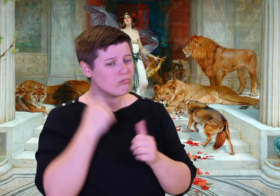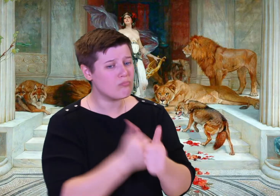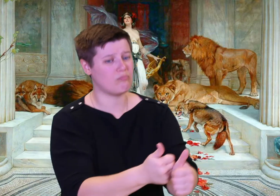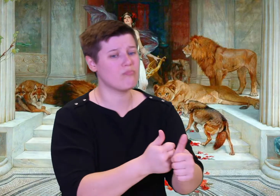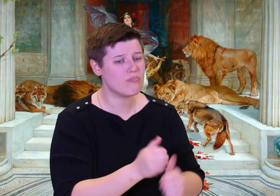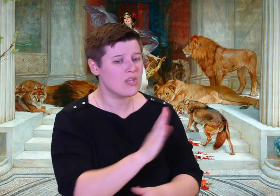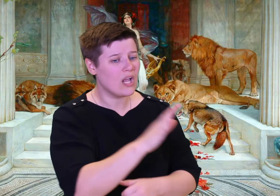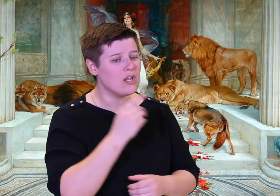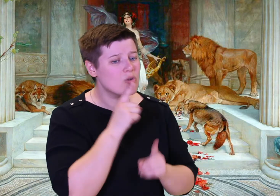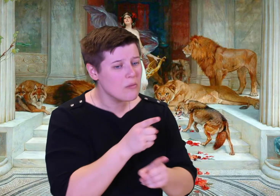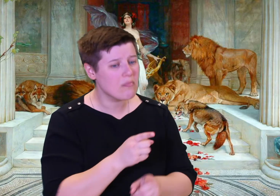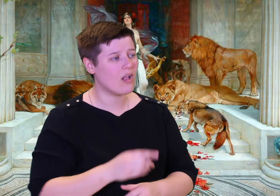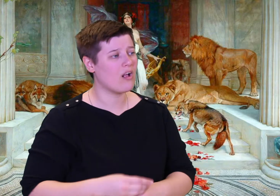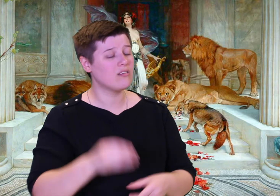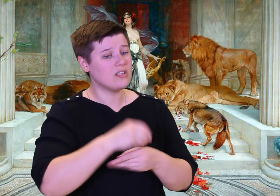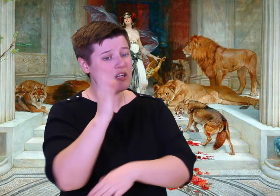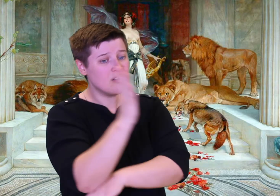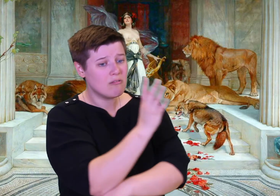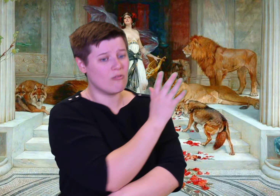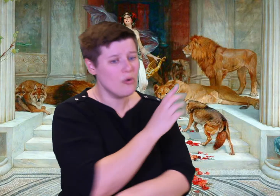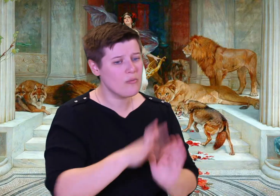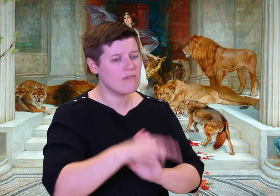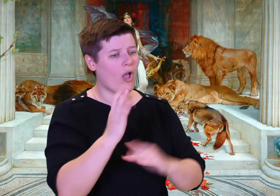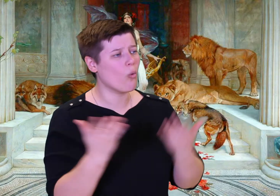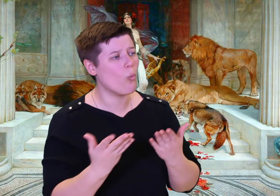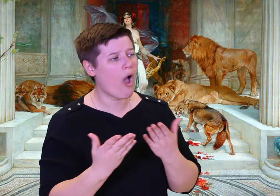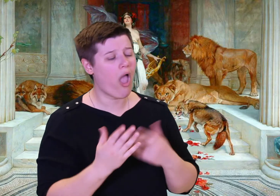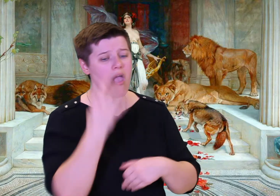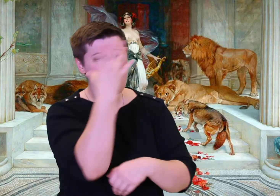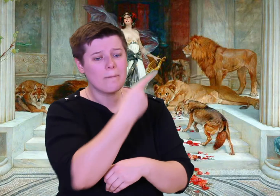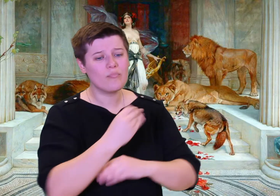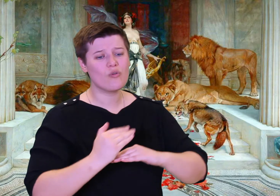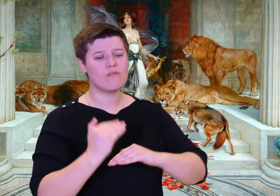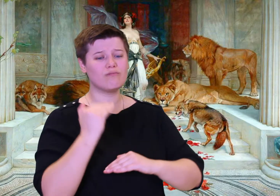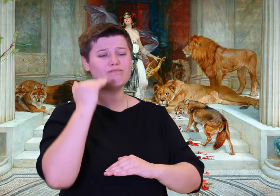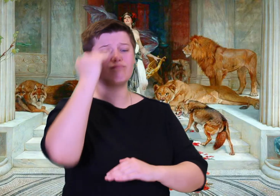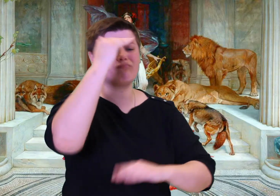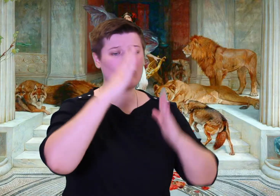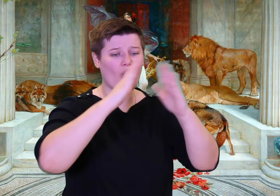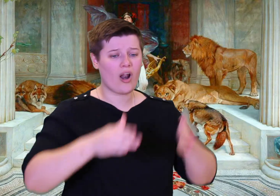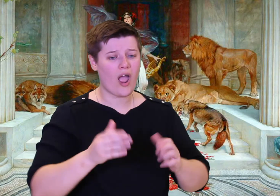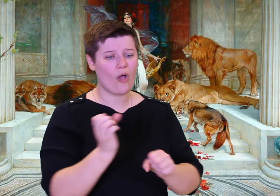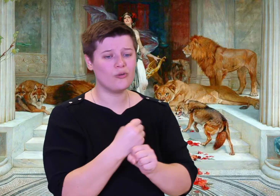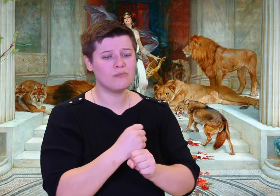'Odysseus, we went off through the woods as you commanded. In the glade we found a